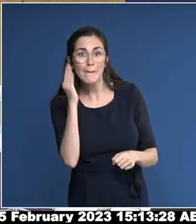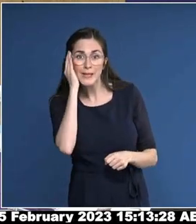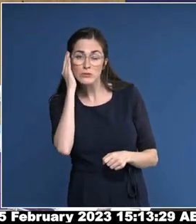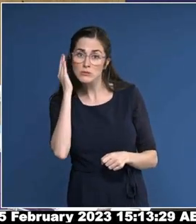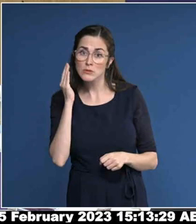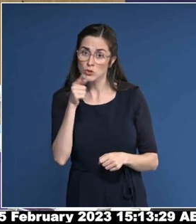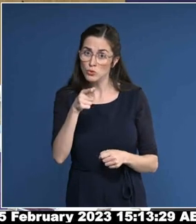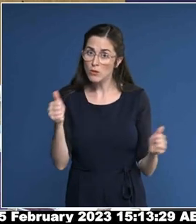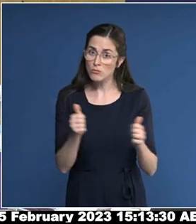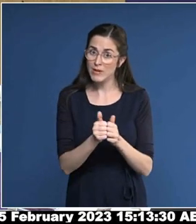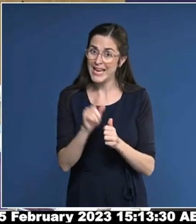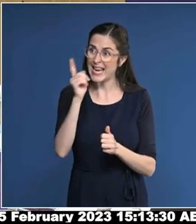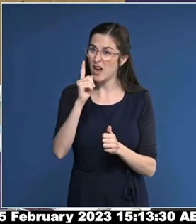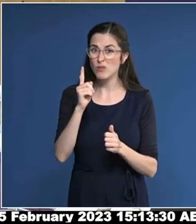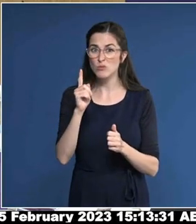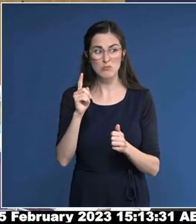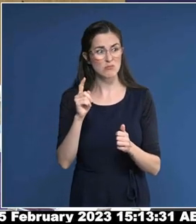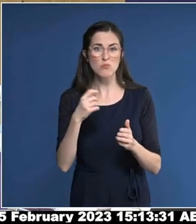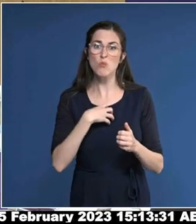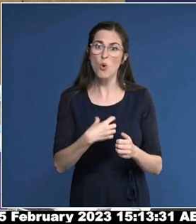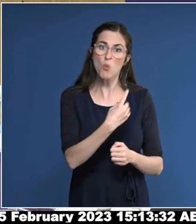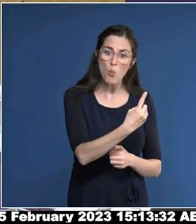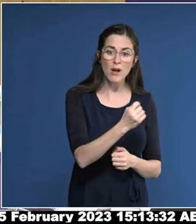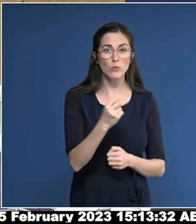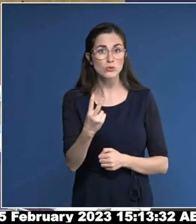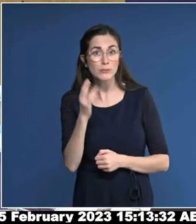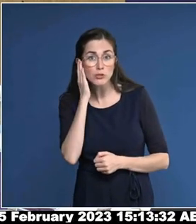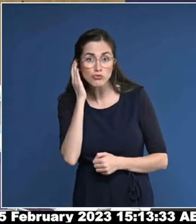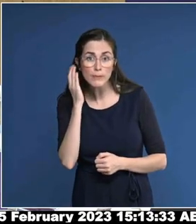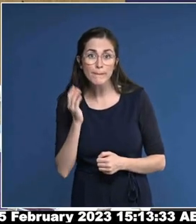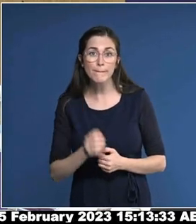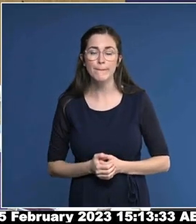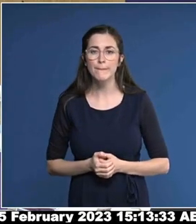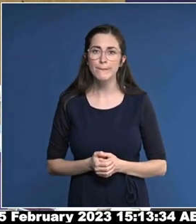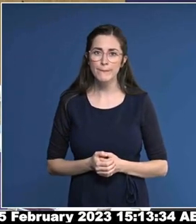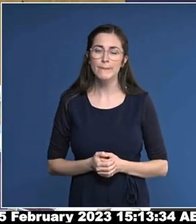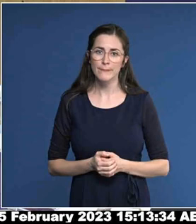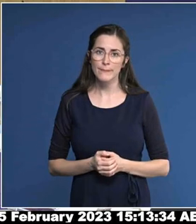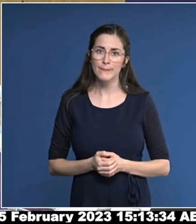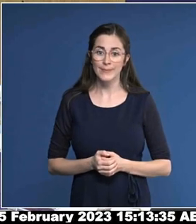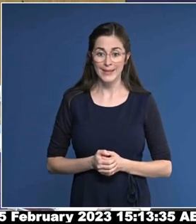We are actually one of the providers that receive government services, which were